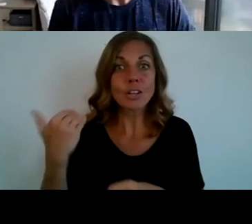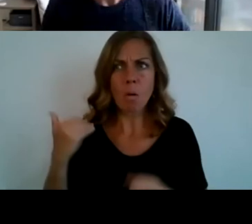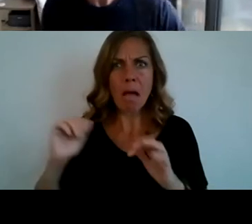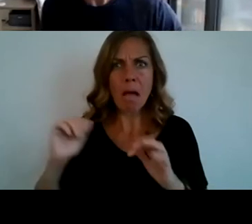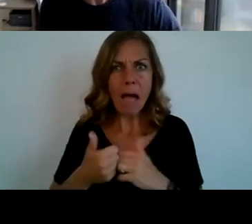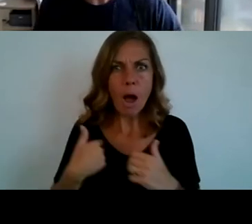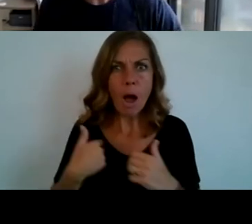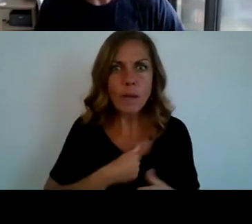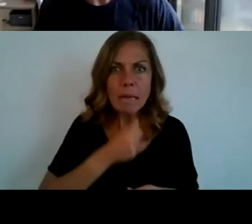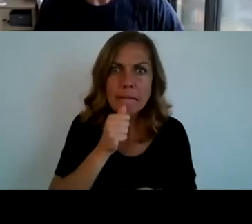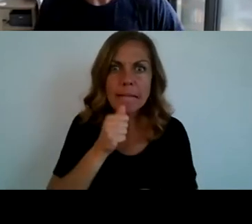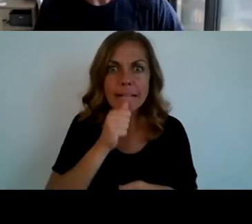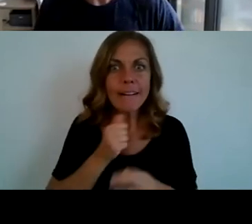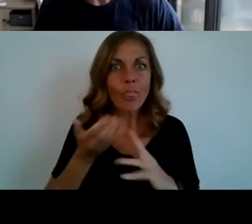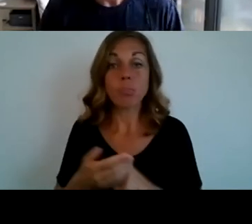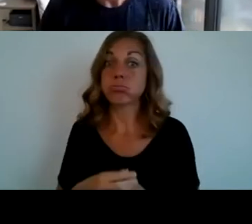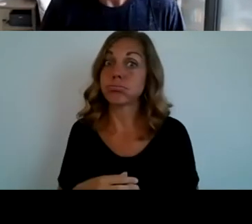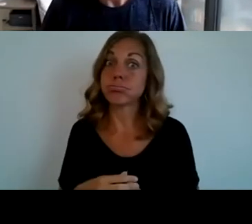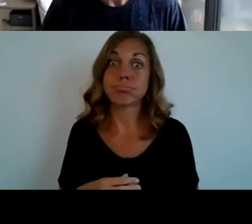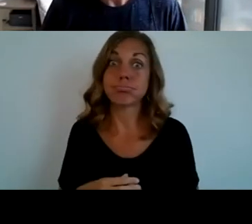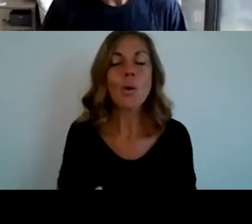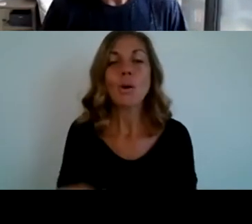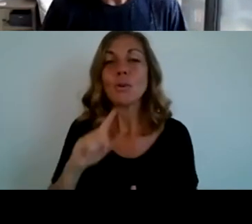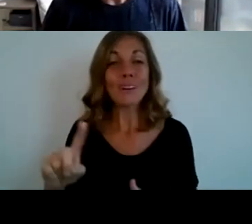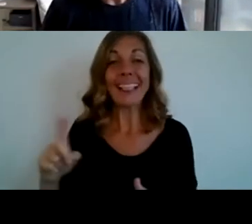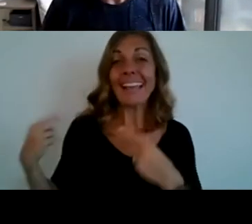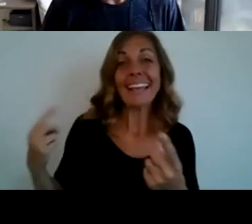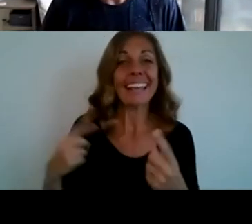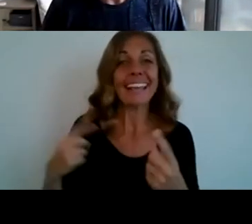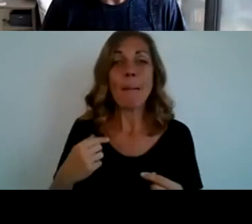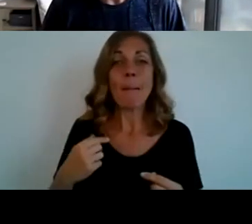And so, you know, I'm I spend I spent the last 30 years of my life in tech. I just think